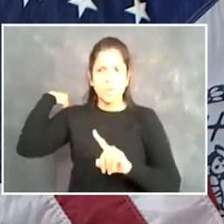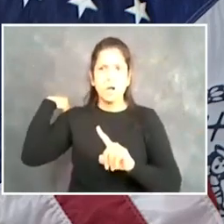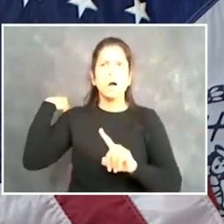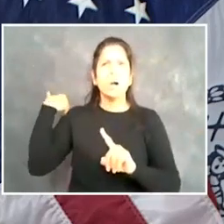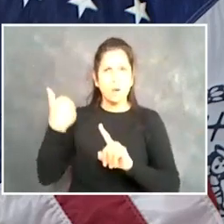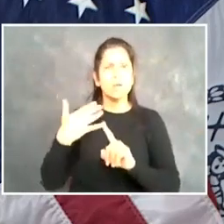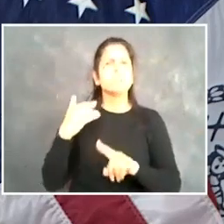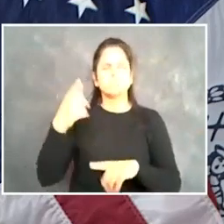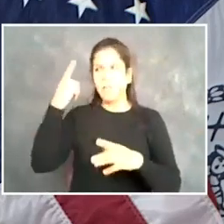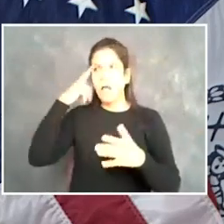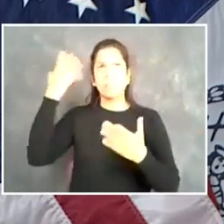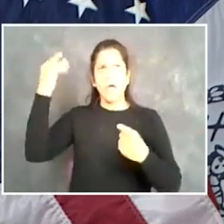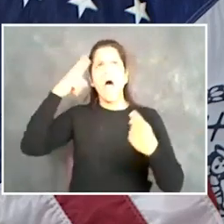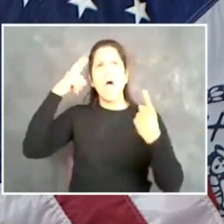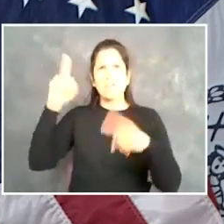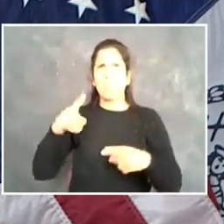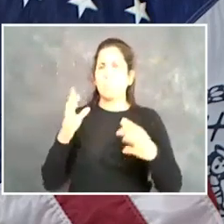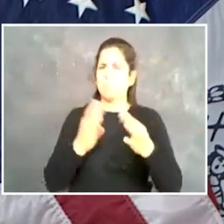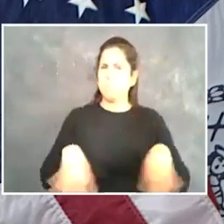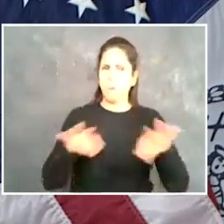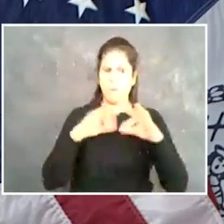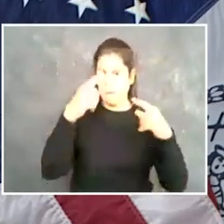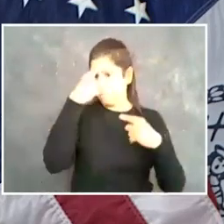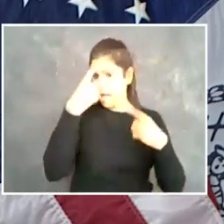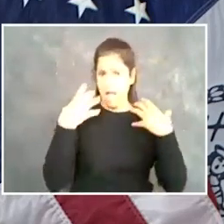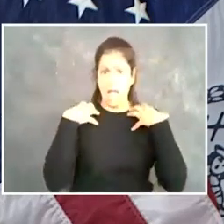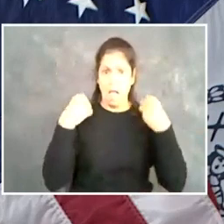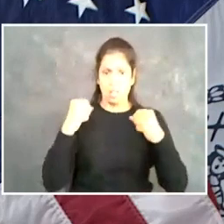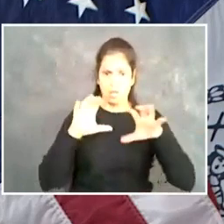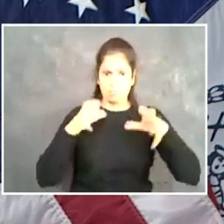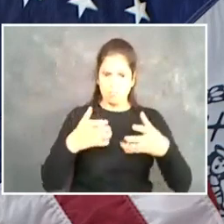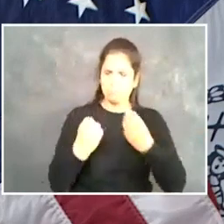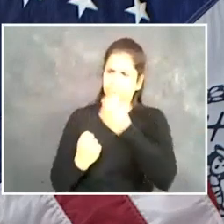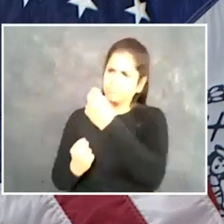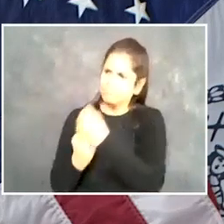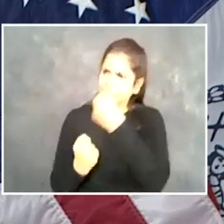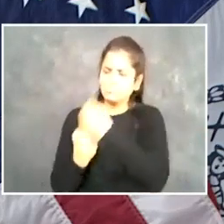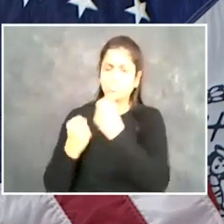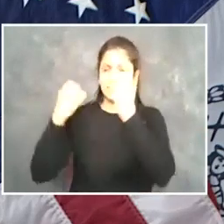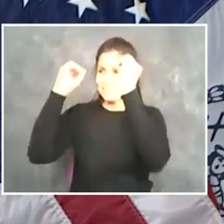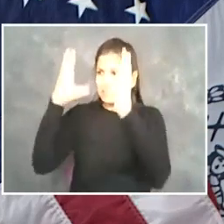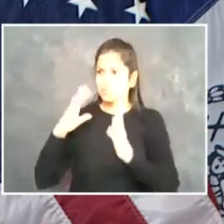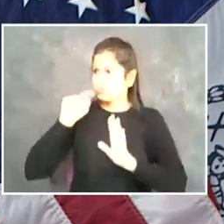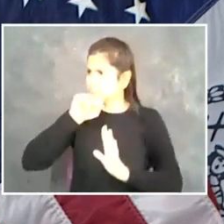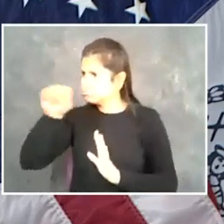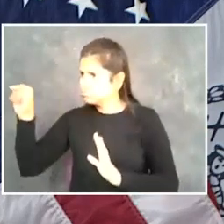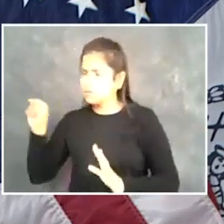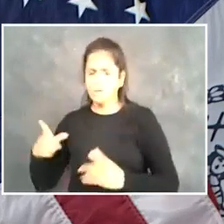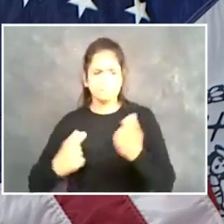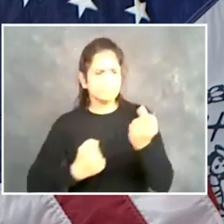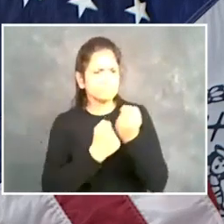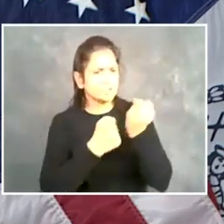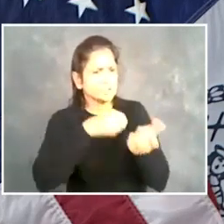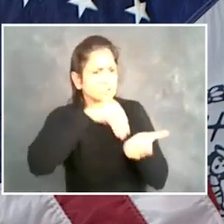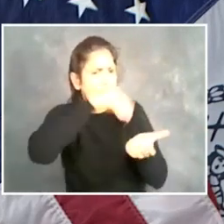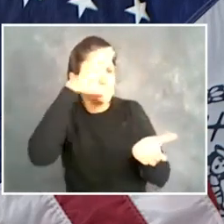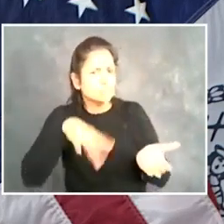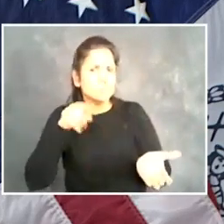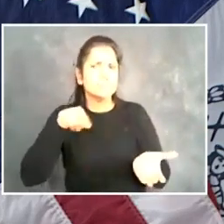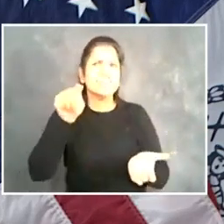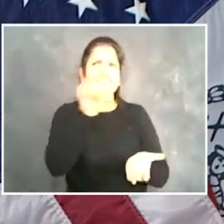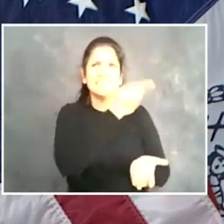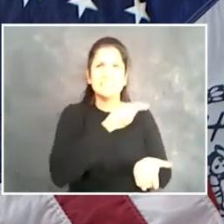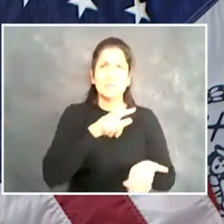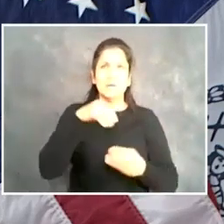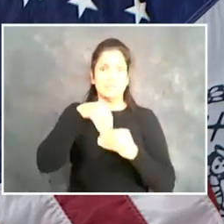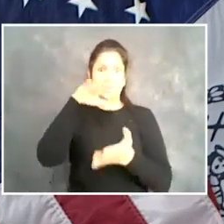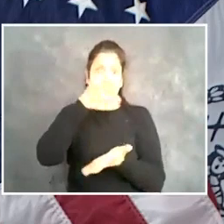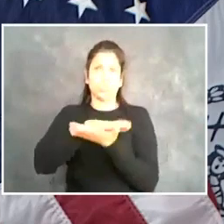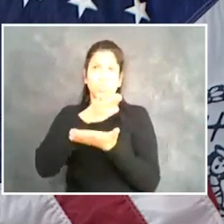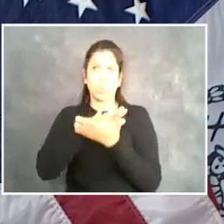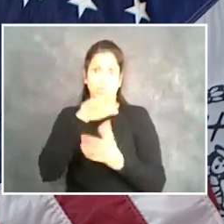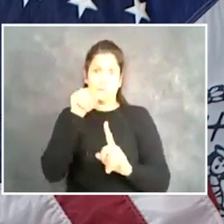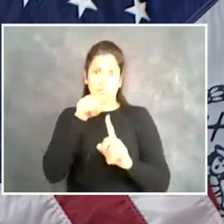FOCUSING THIS.